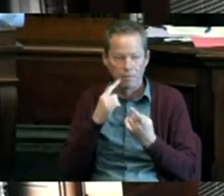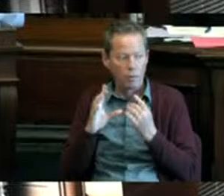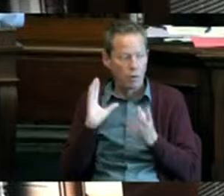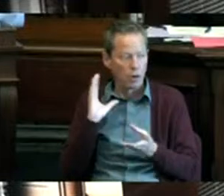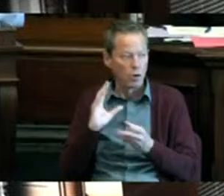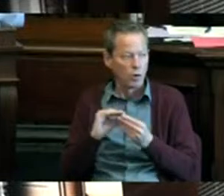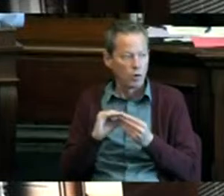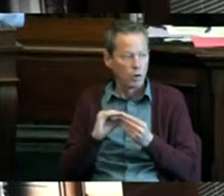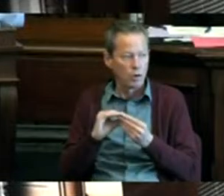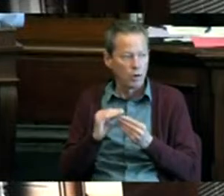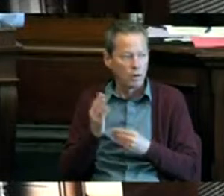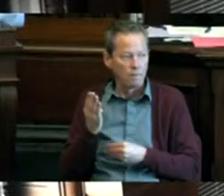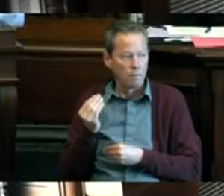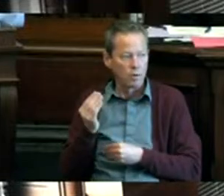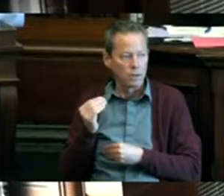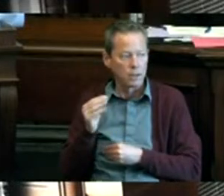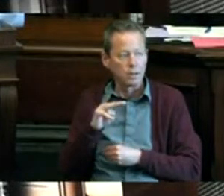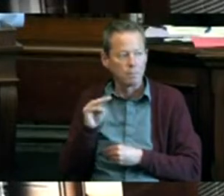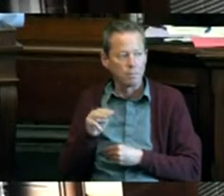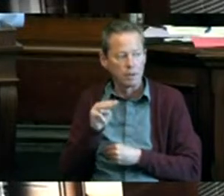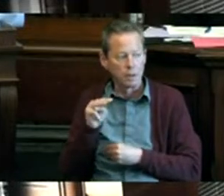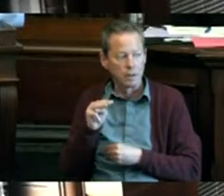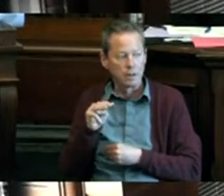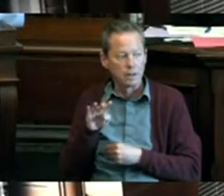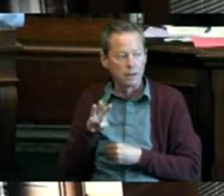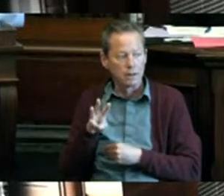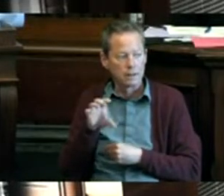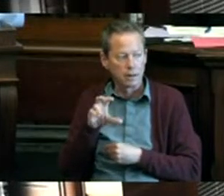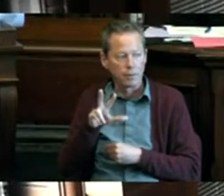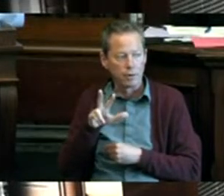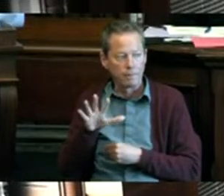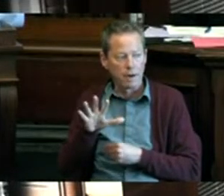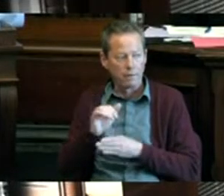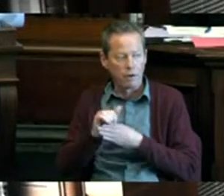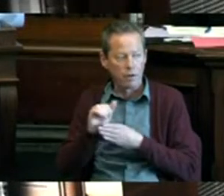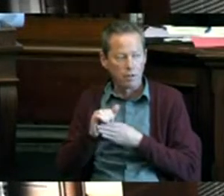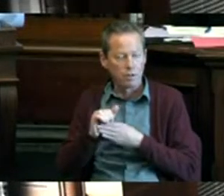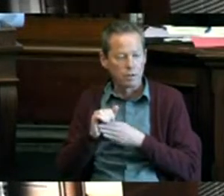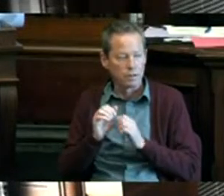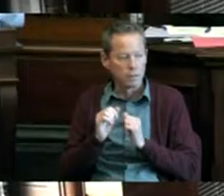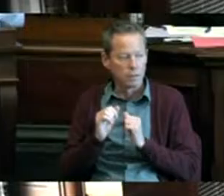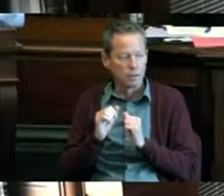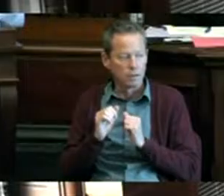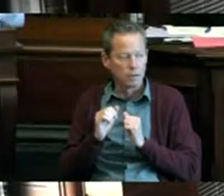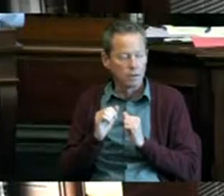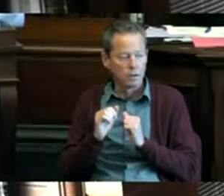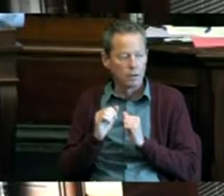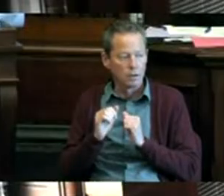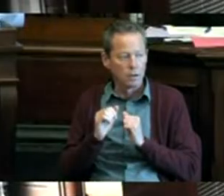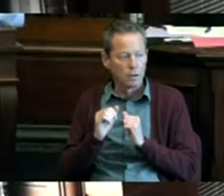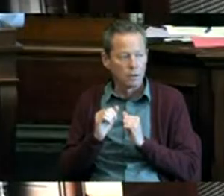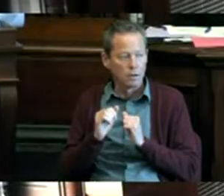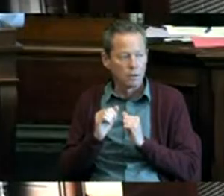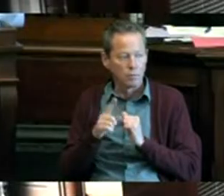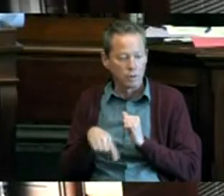actually do is reimburse the